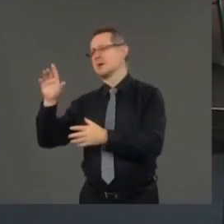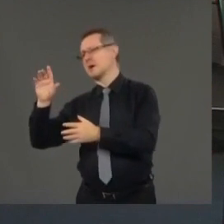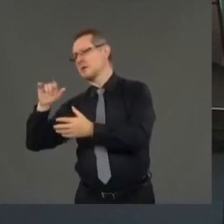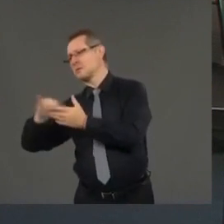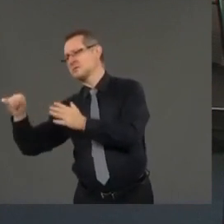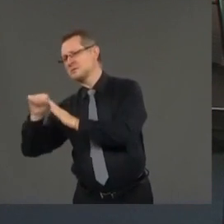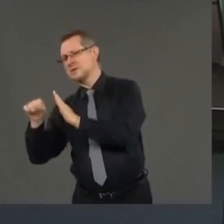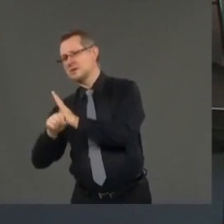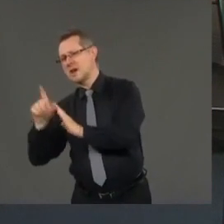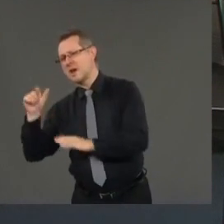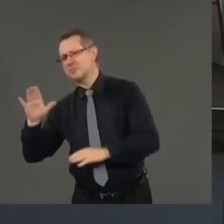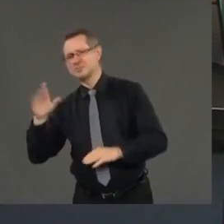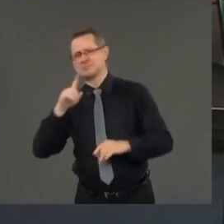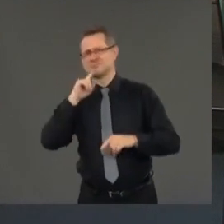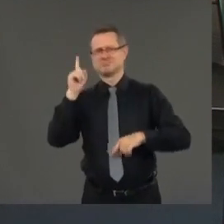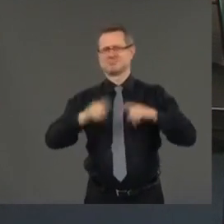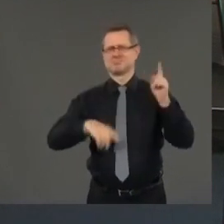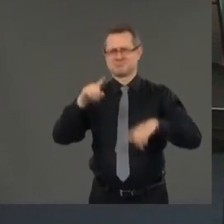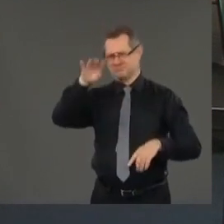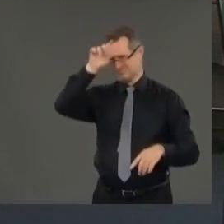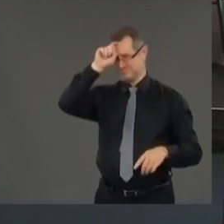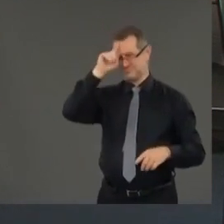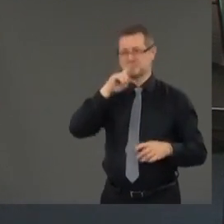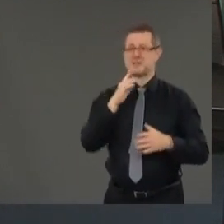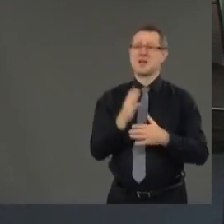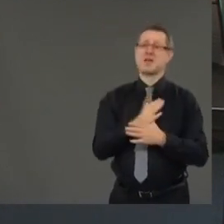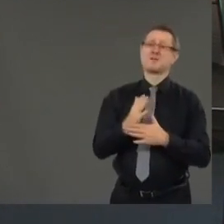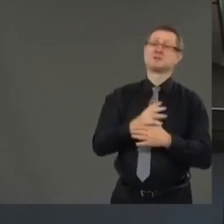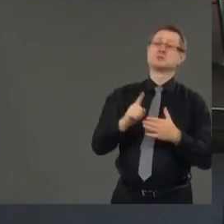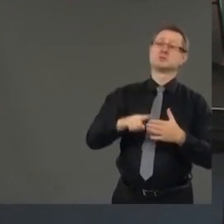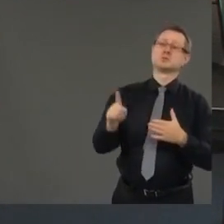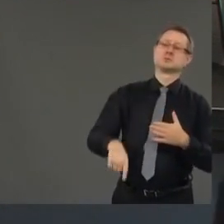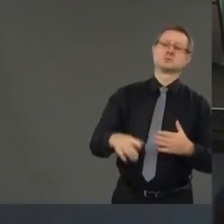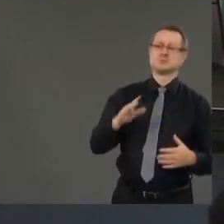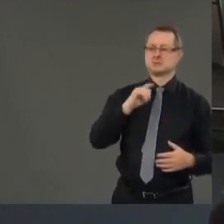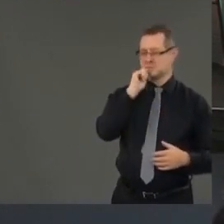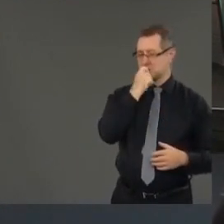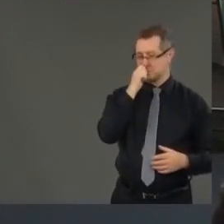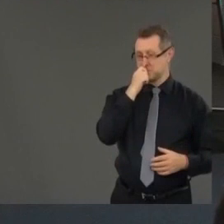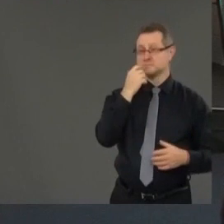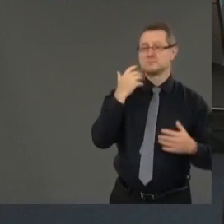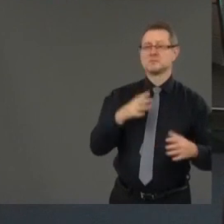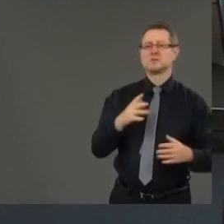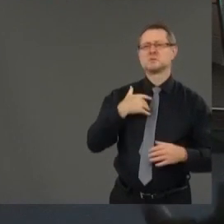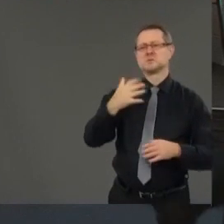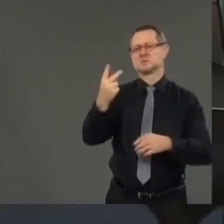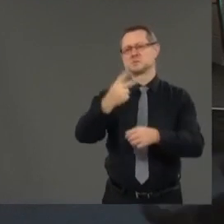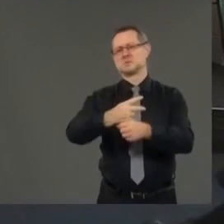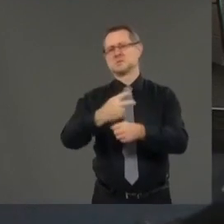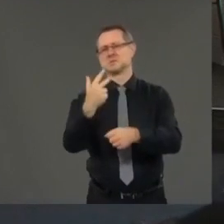DIFFERENCE BETWEEN THE STATE AND THE NATIONAL ASPECT.